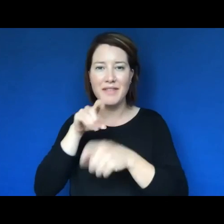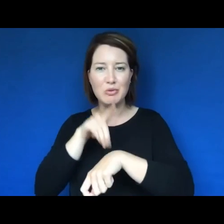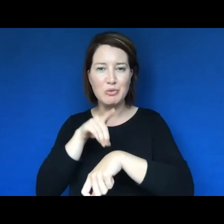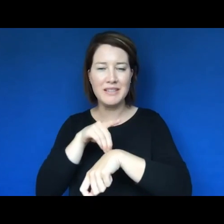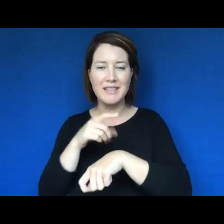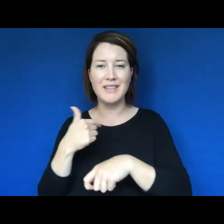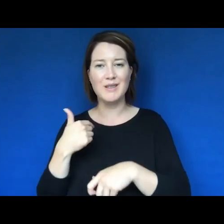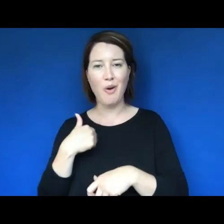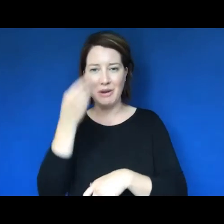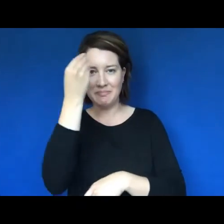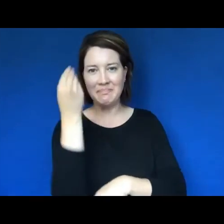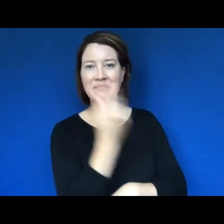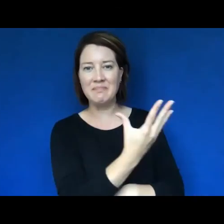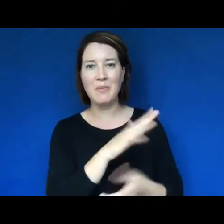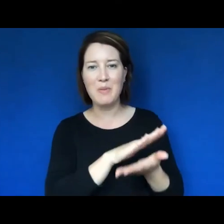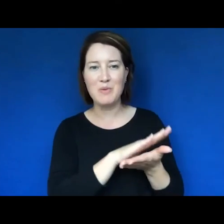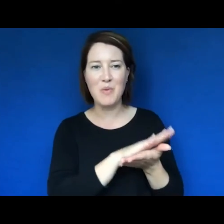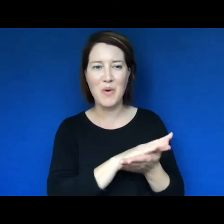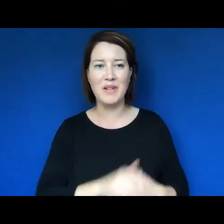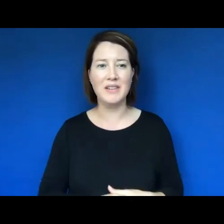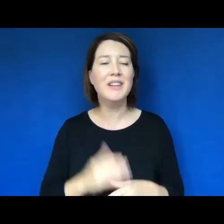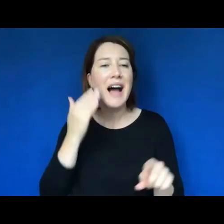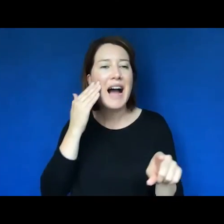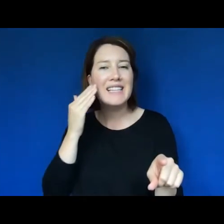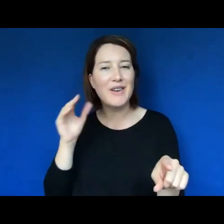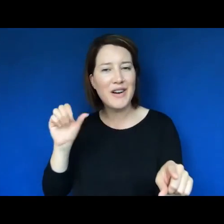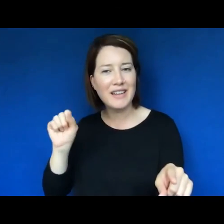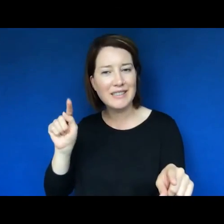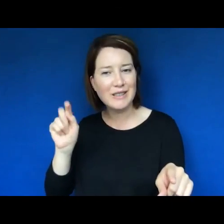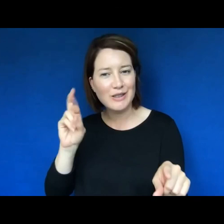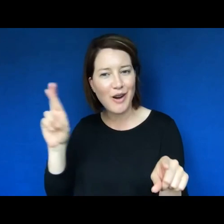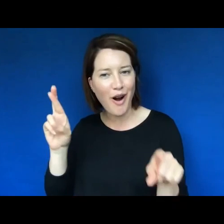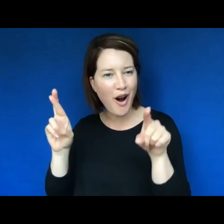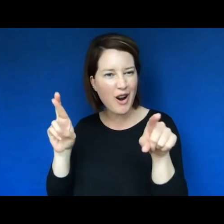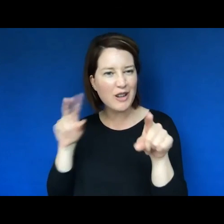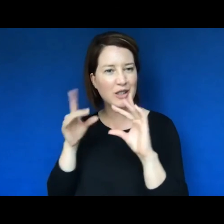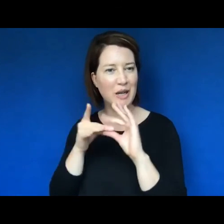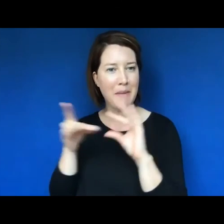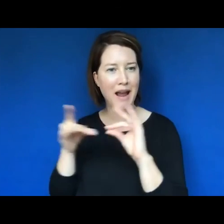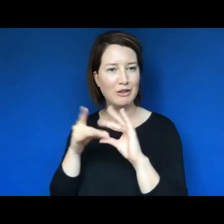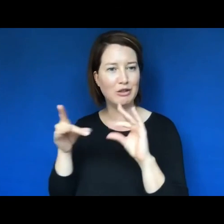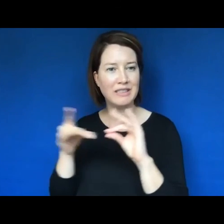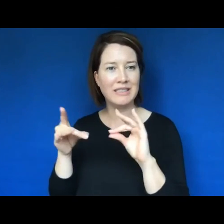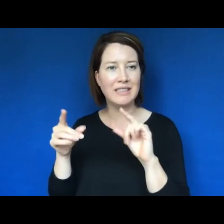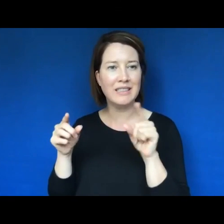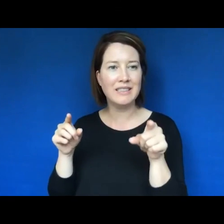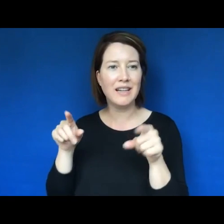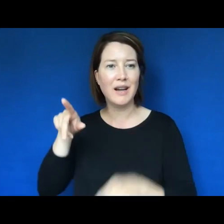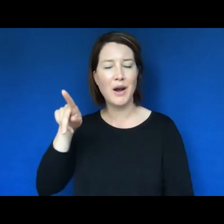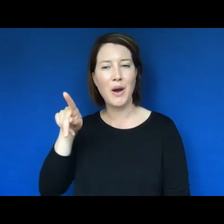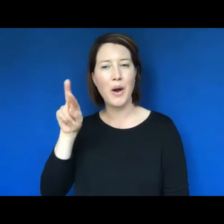I see that Star mentioned pre eds, that's a great suggestion, with pre eps being now